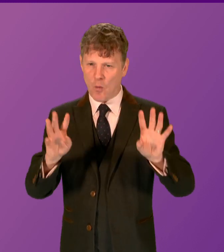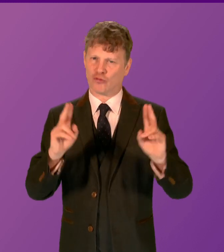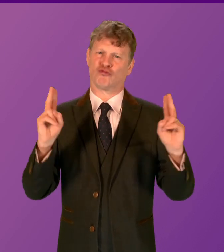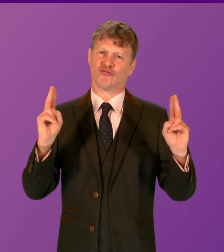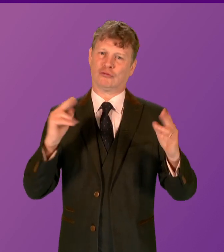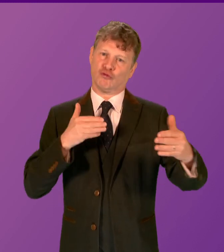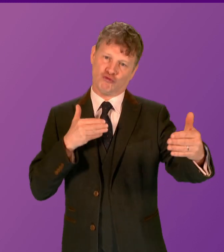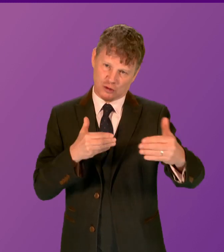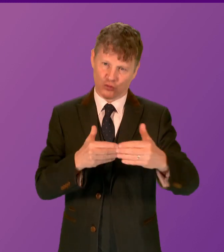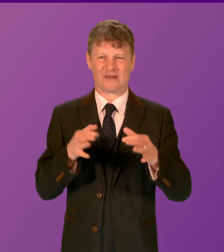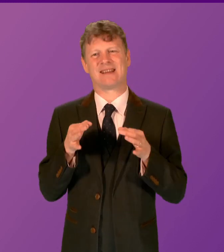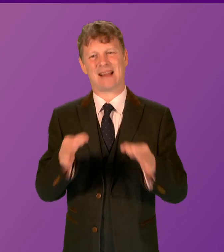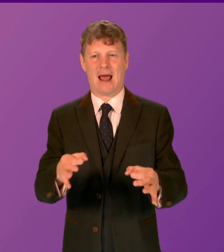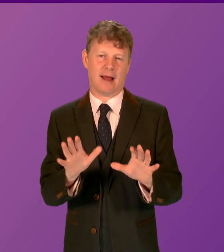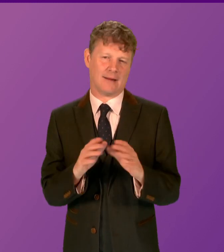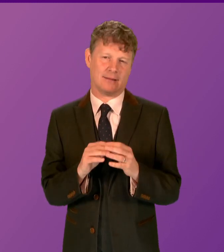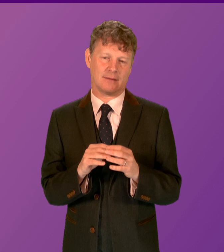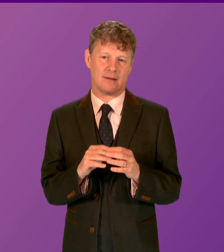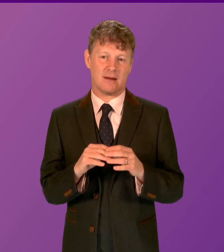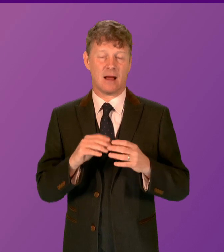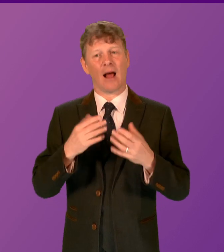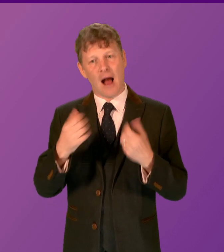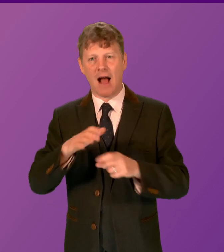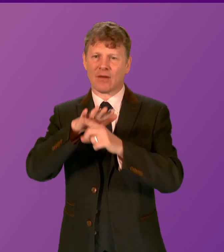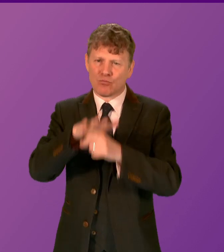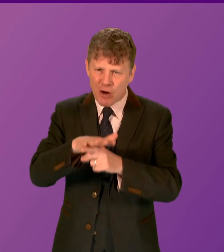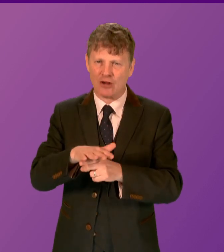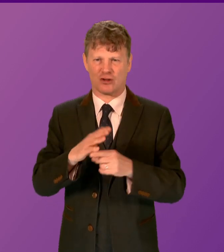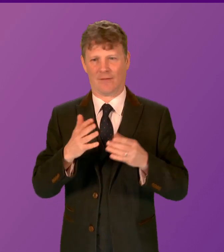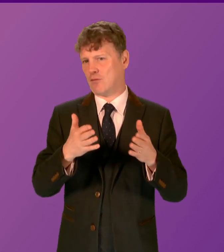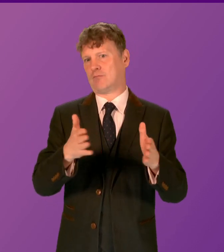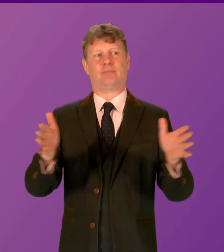A and E performance is impacted by pressures from right across the wider health and social